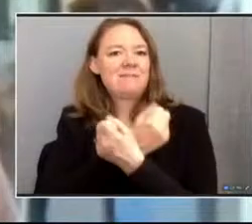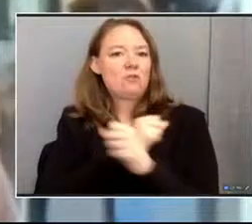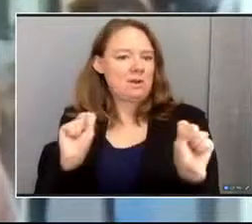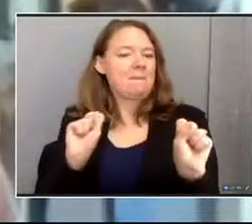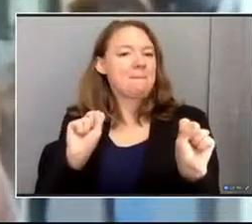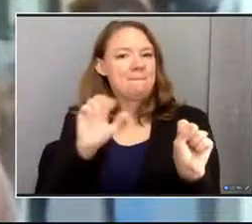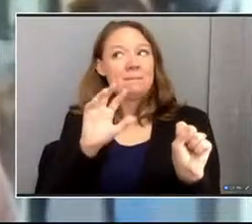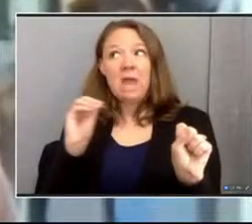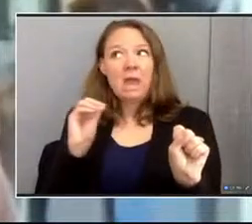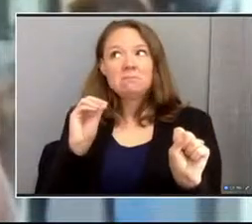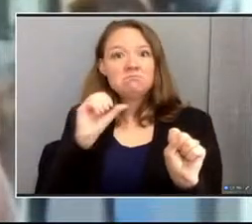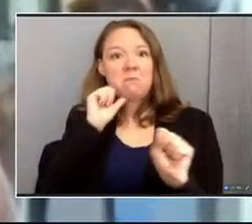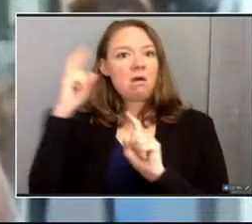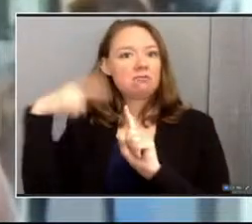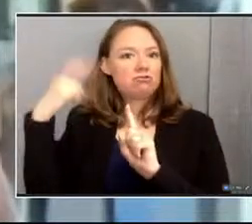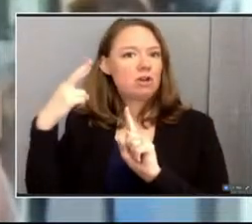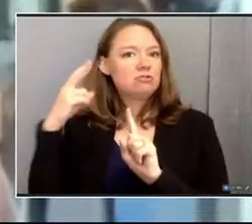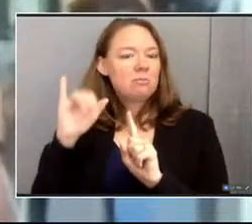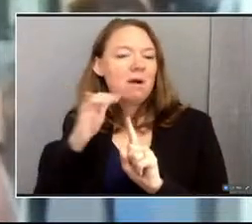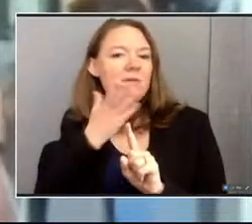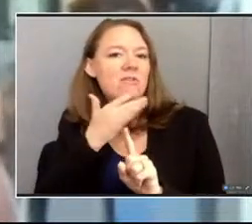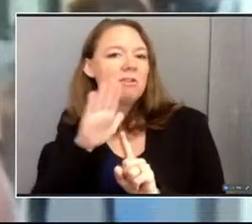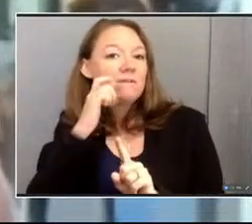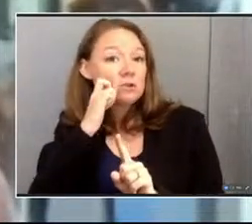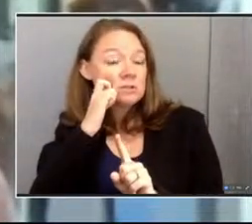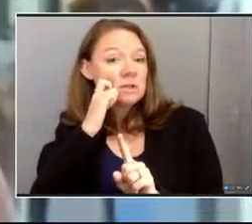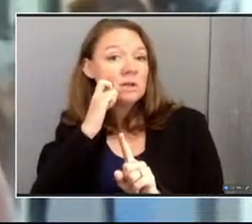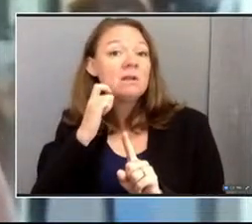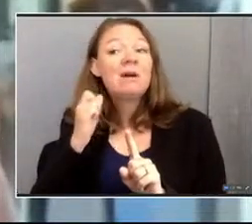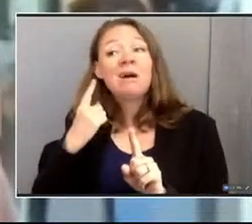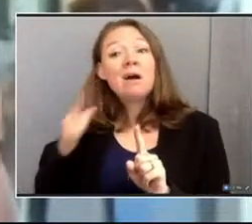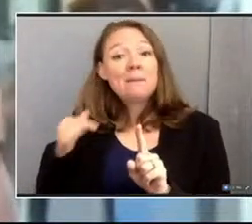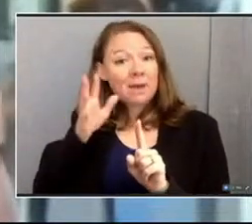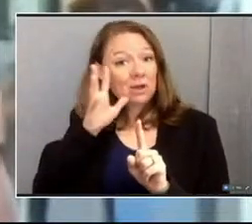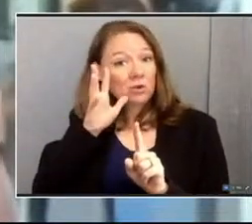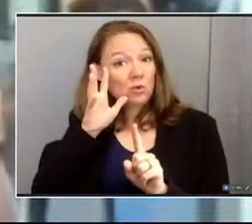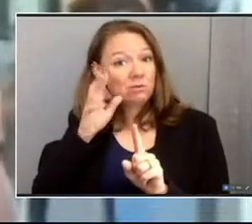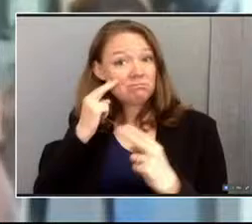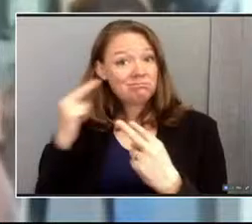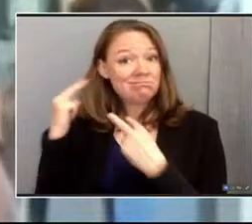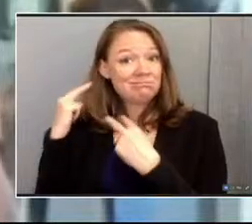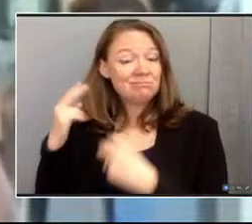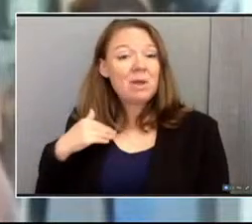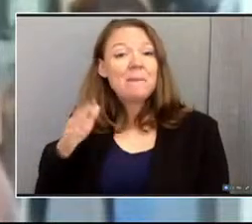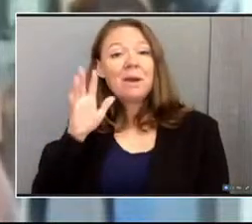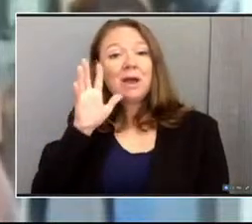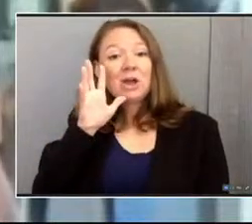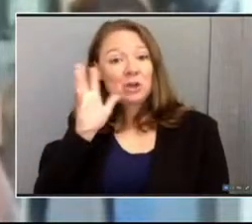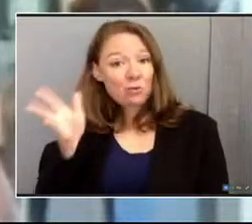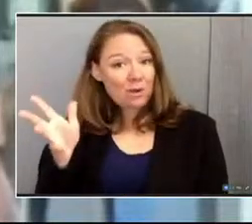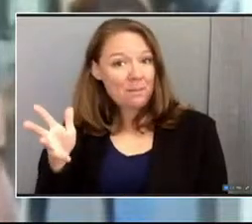my grandmother had still great trepidation, we had the scholarship opportunity and this ability